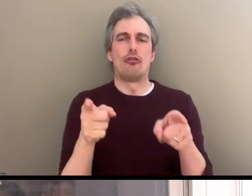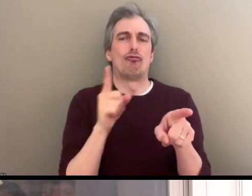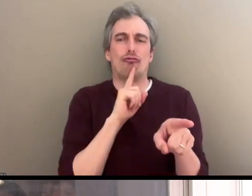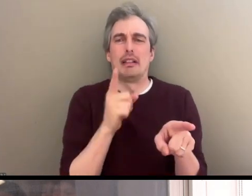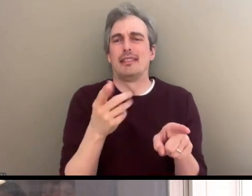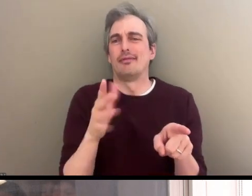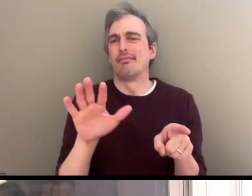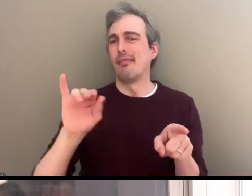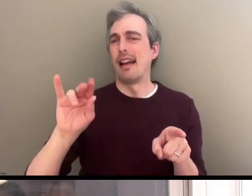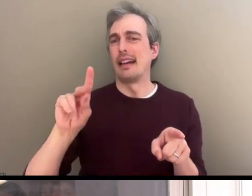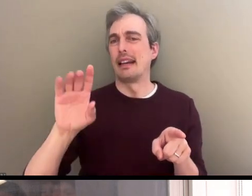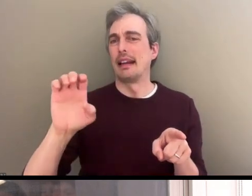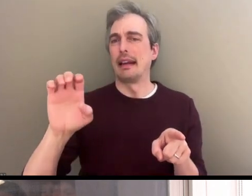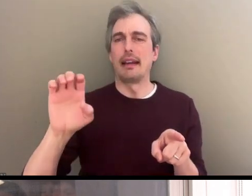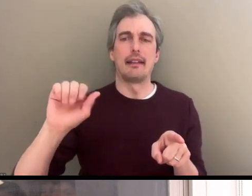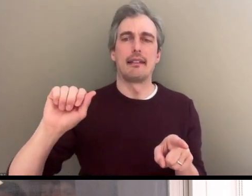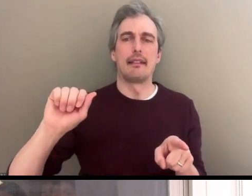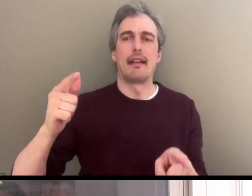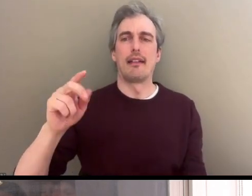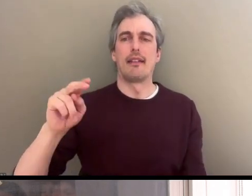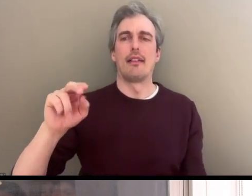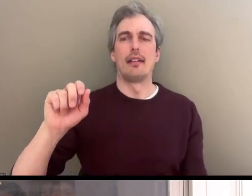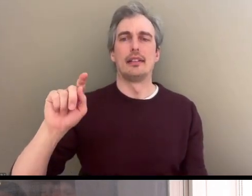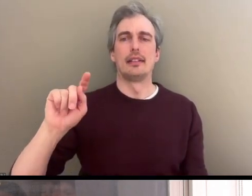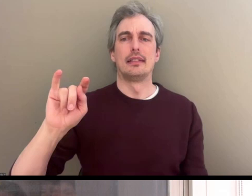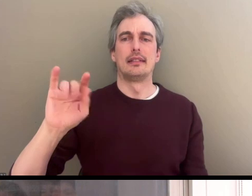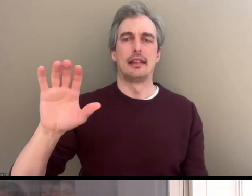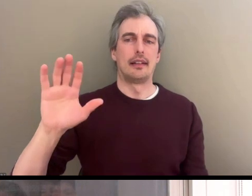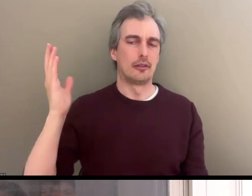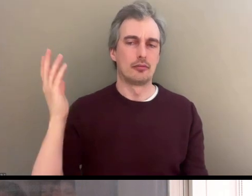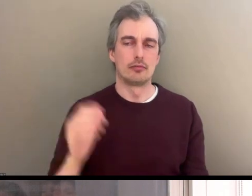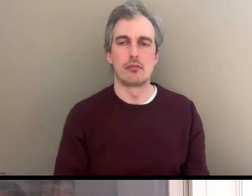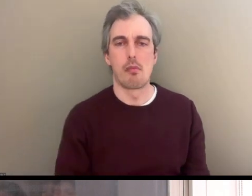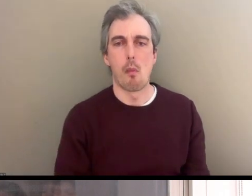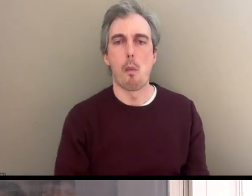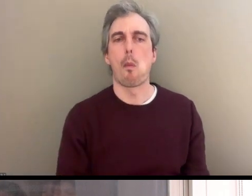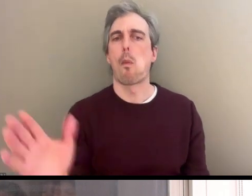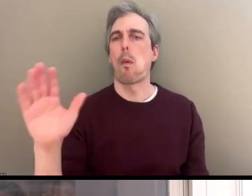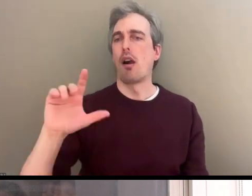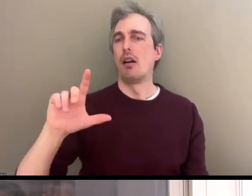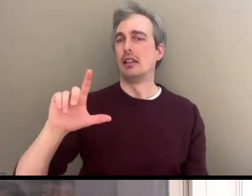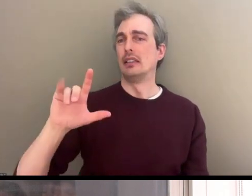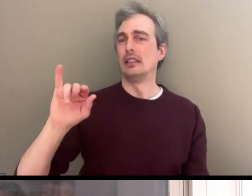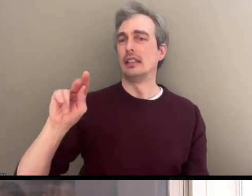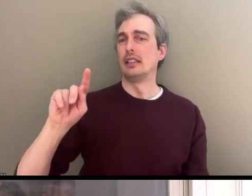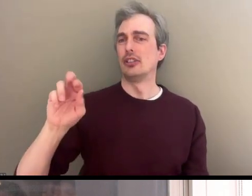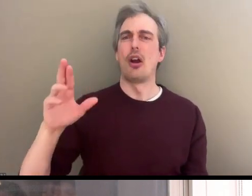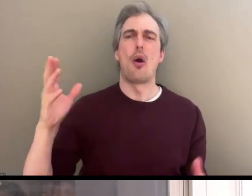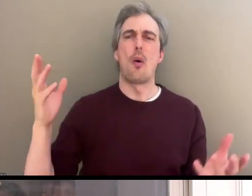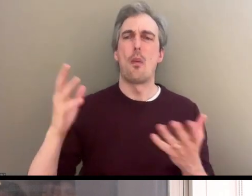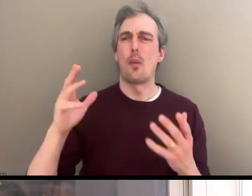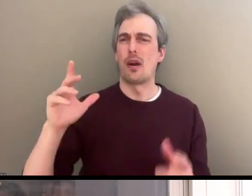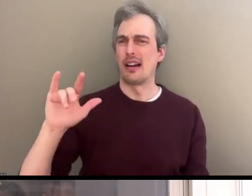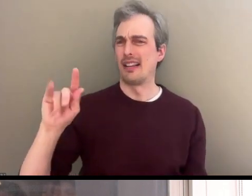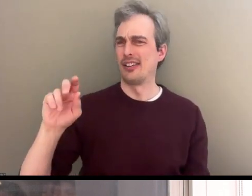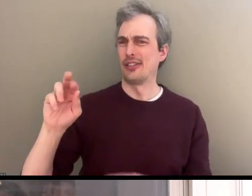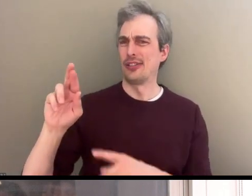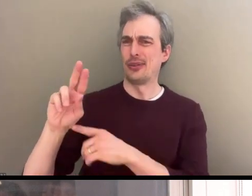So starting with the linter, what is a linter? If you've ever grabbed the ball of dust from your pocket after drying it,